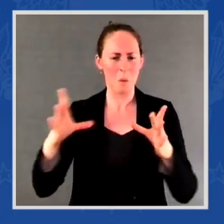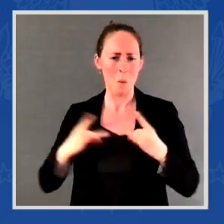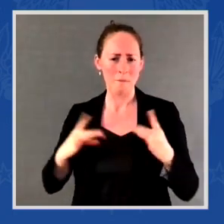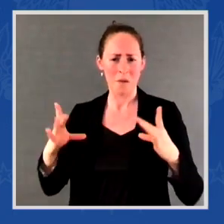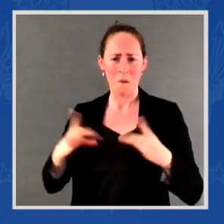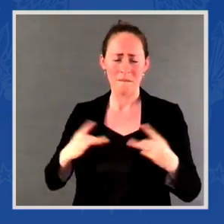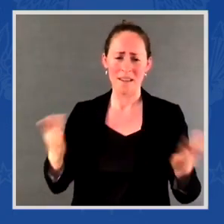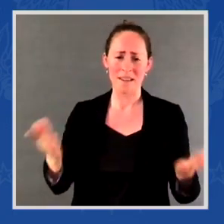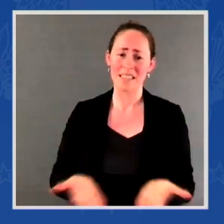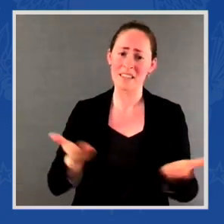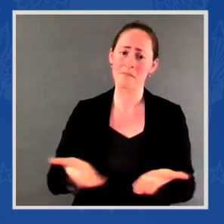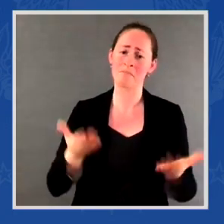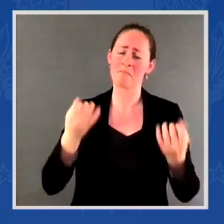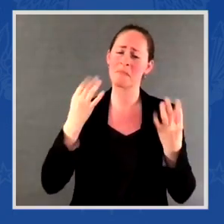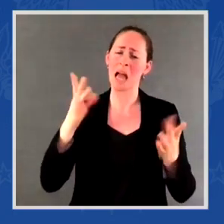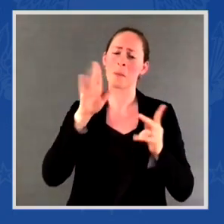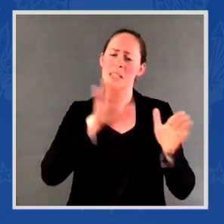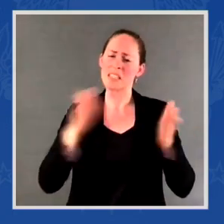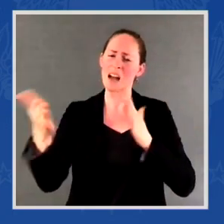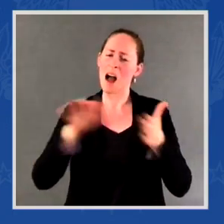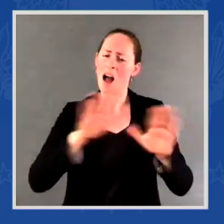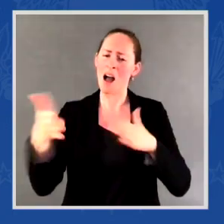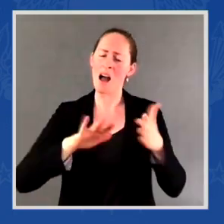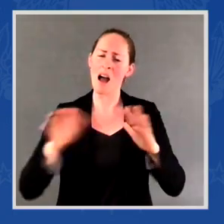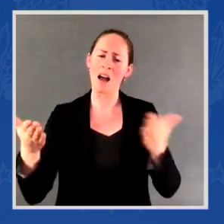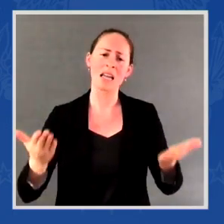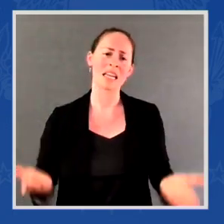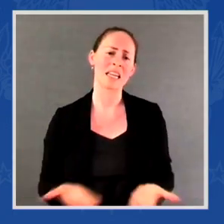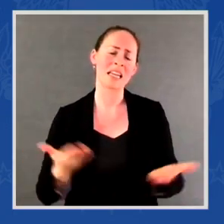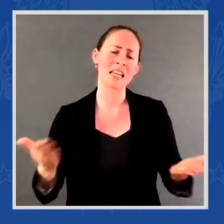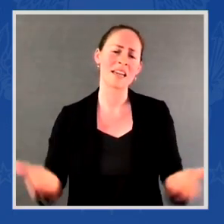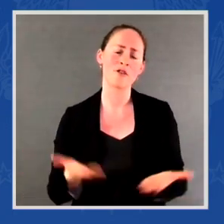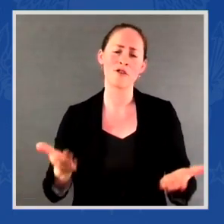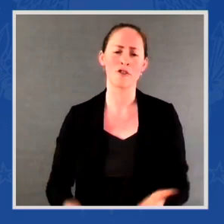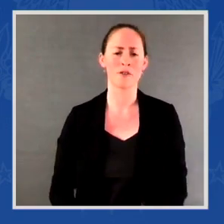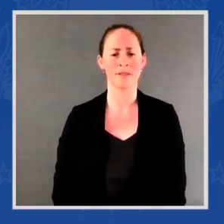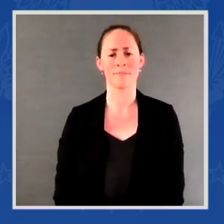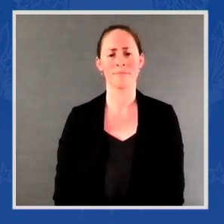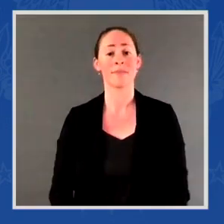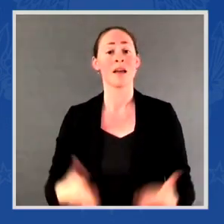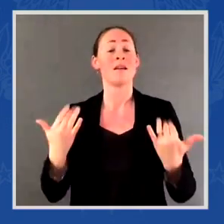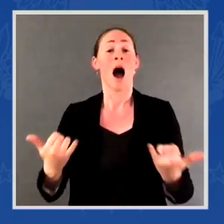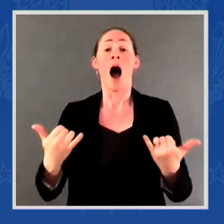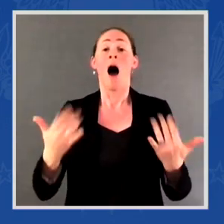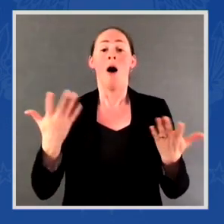Now that we have safe and reliable vaccines available to us, it is imperative that we do our part